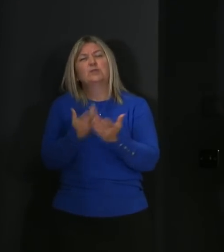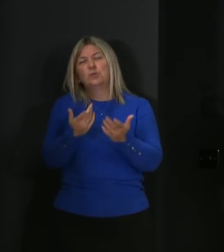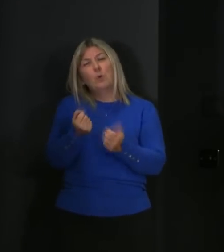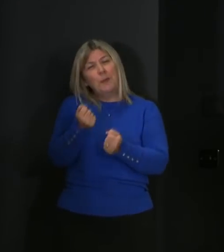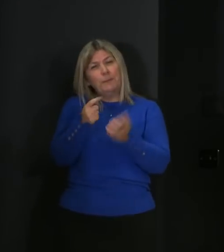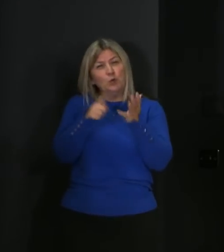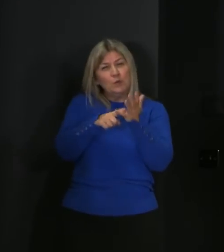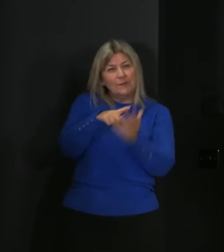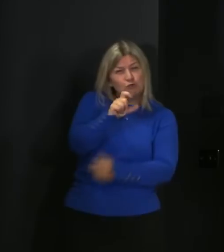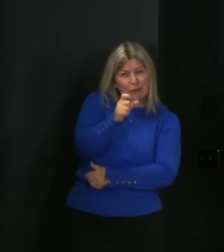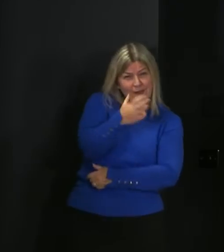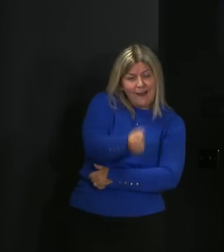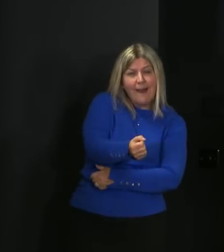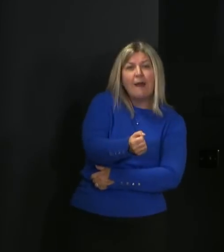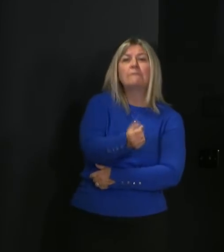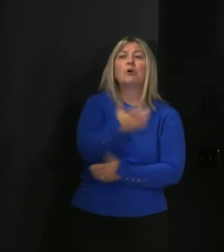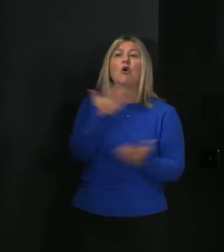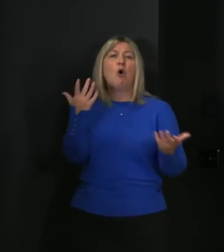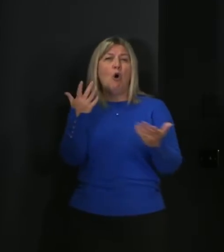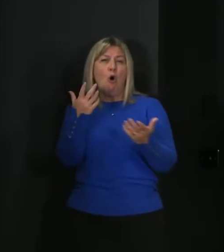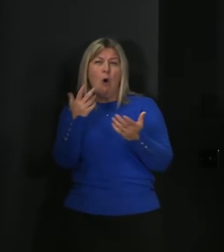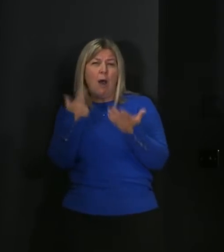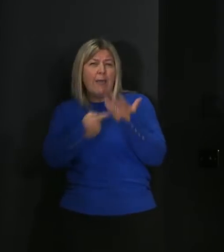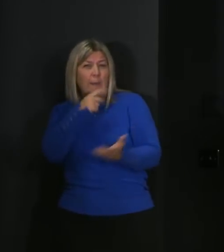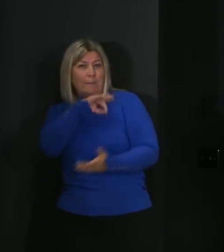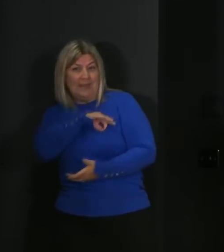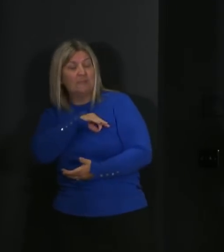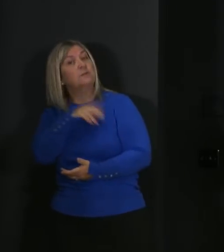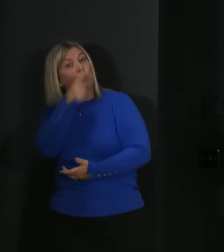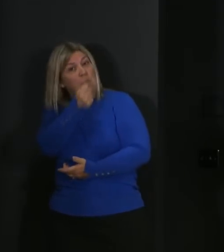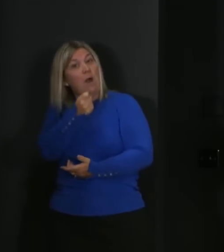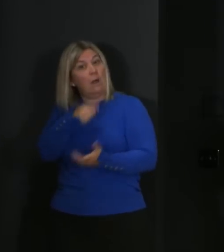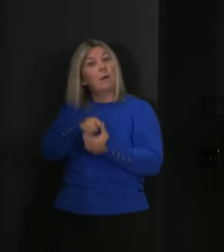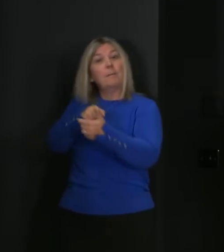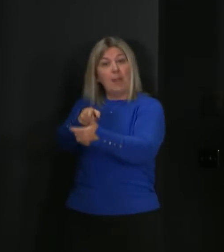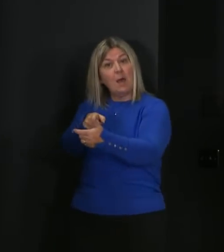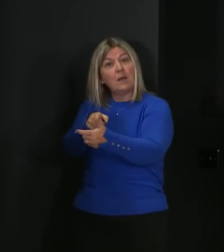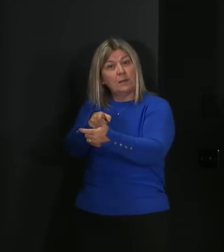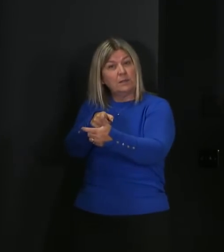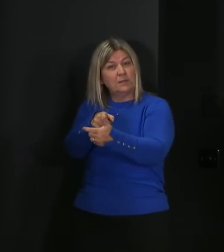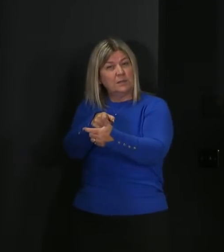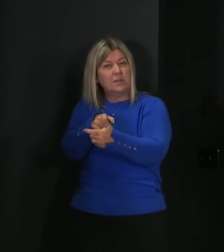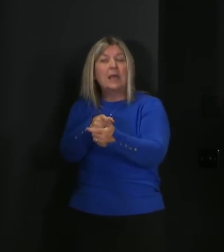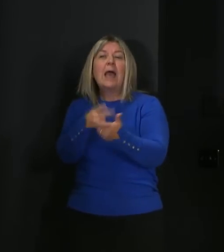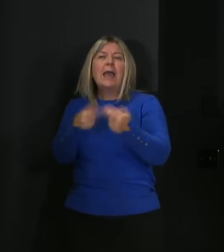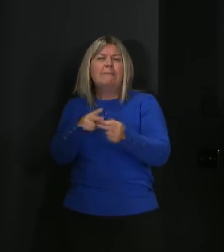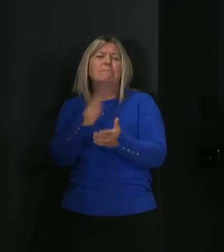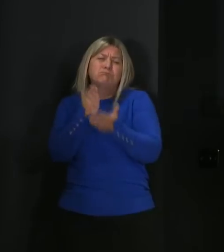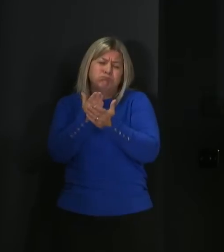or of legacy benefits. With some discretion to make awards to others in financial hardship. We're